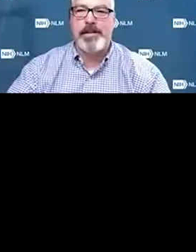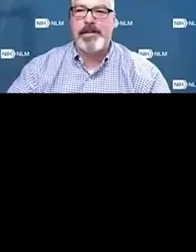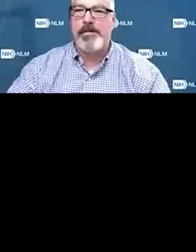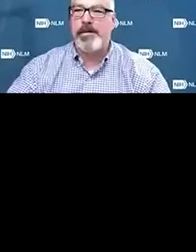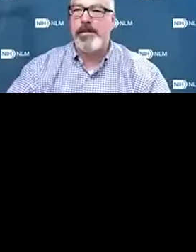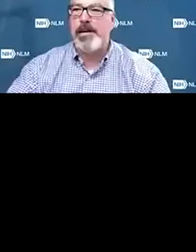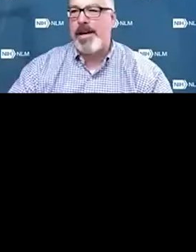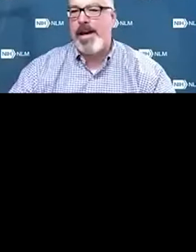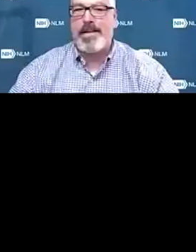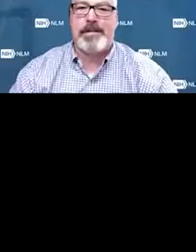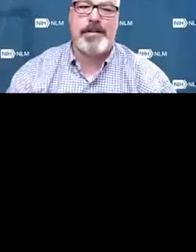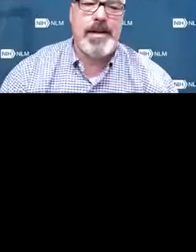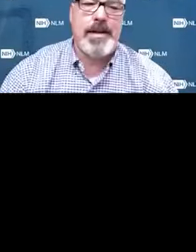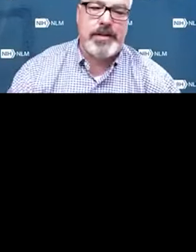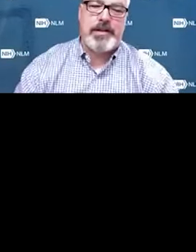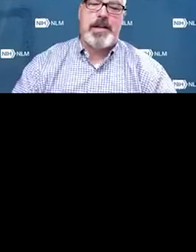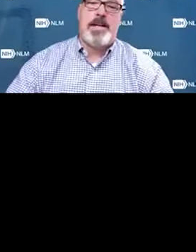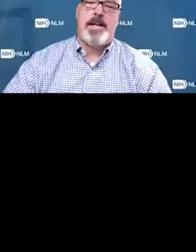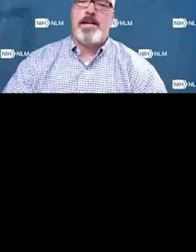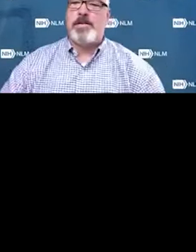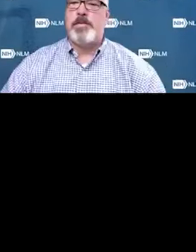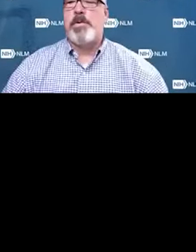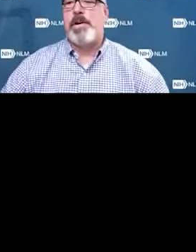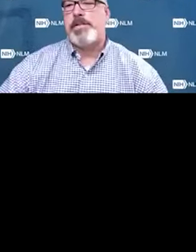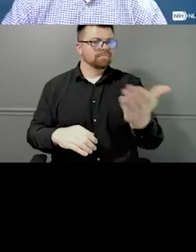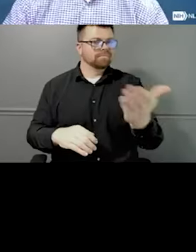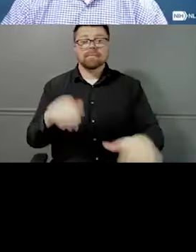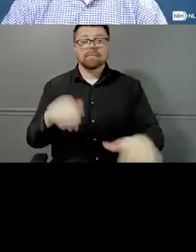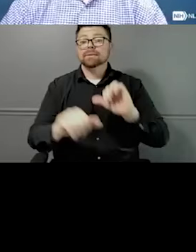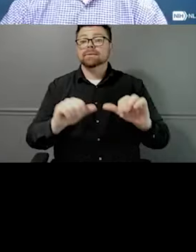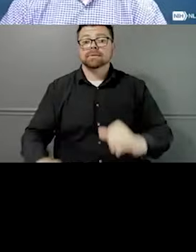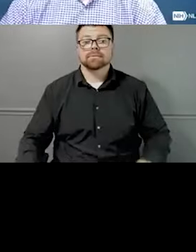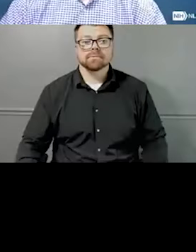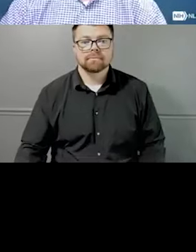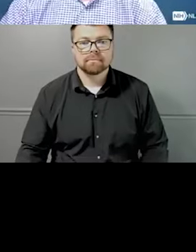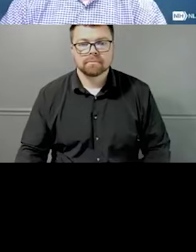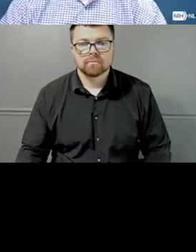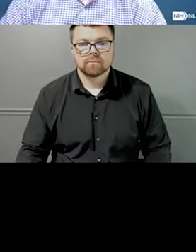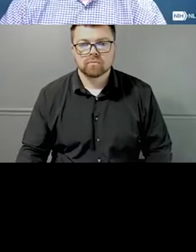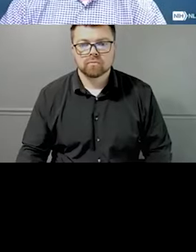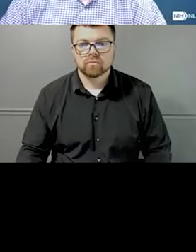to look at SciENcv and how it supports these new forms.